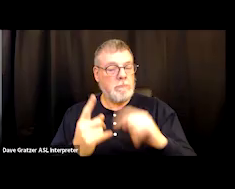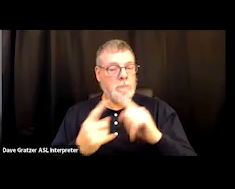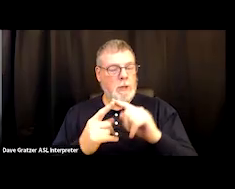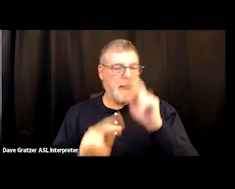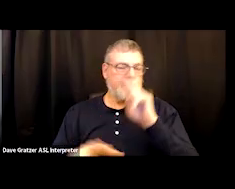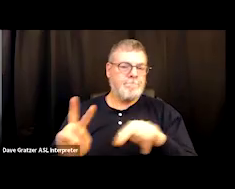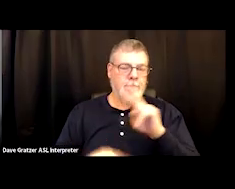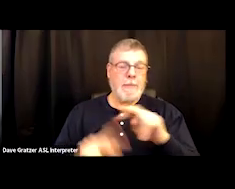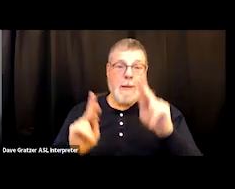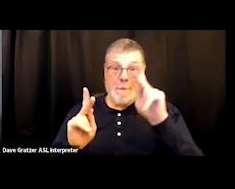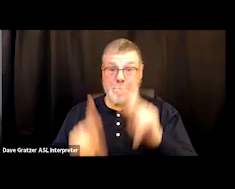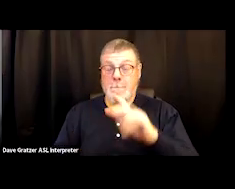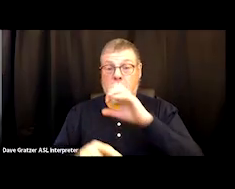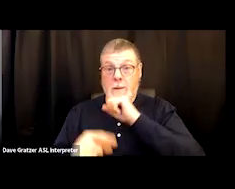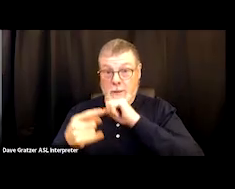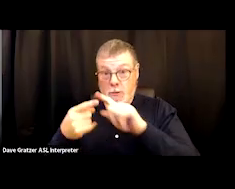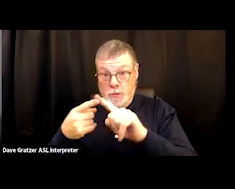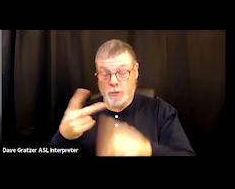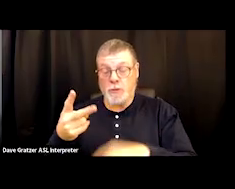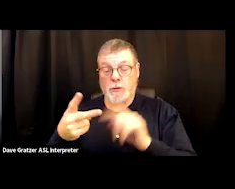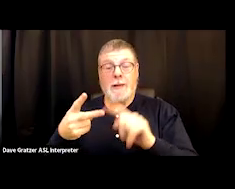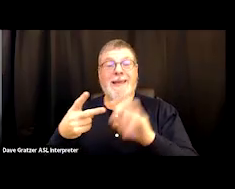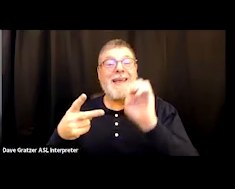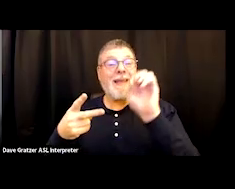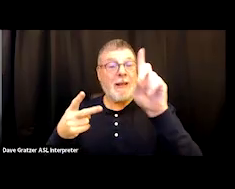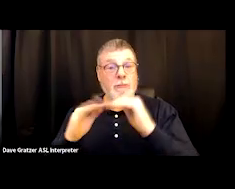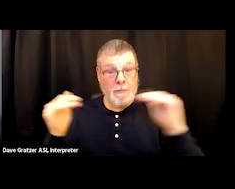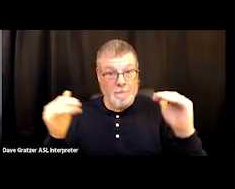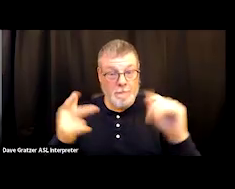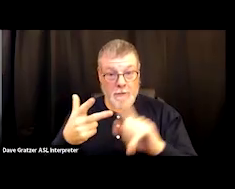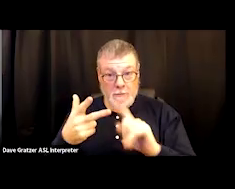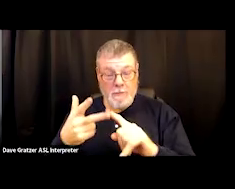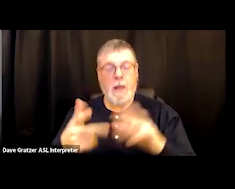they consider a person's age, their education level, and their past work experience.